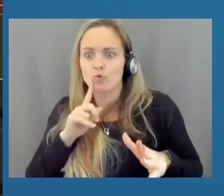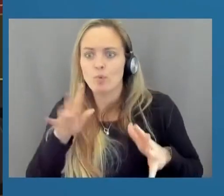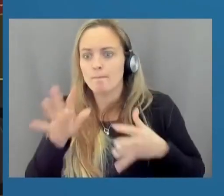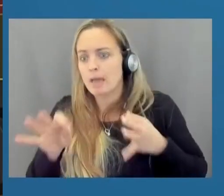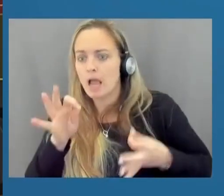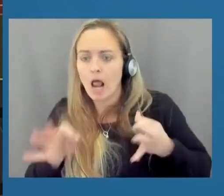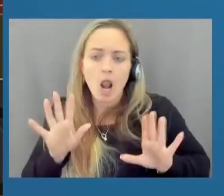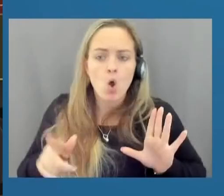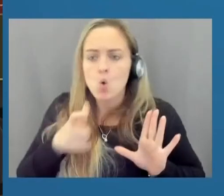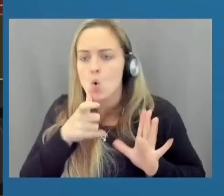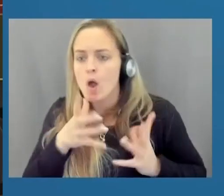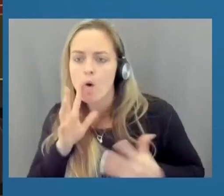That's the answer.